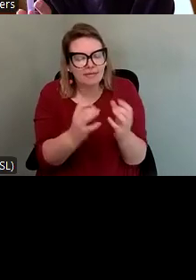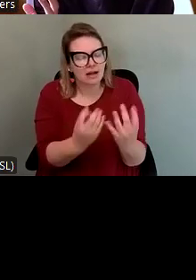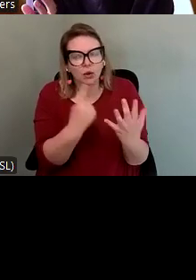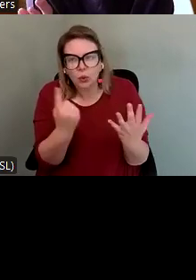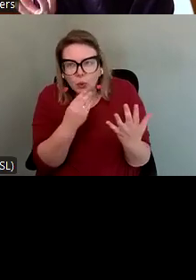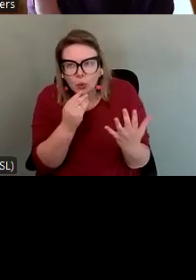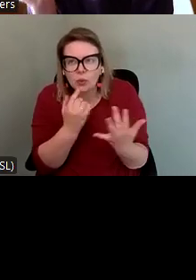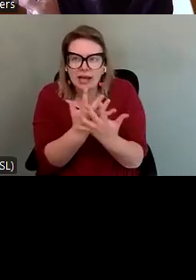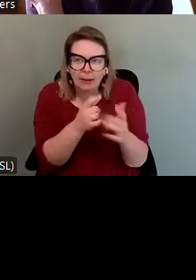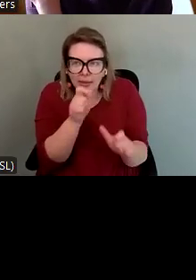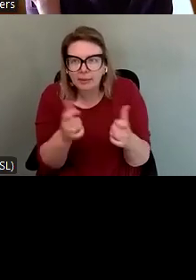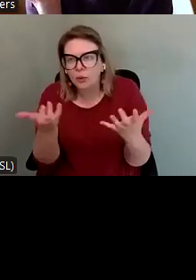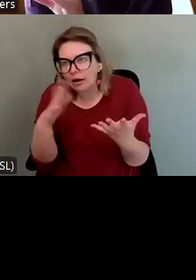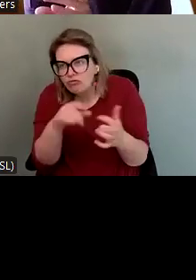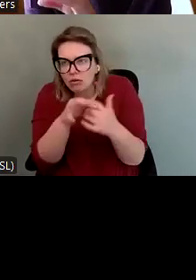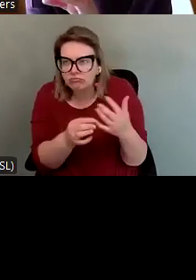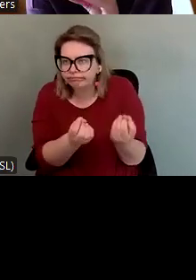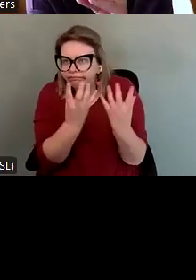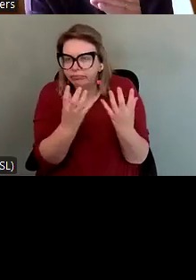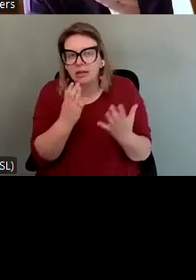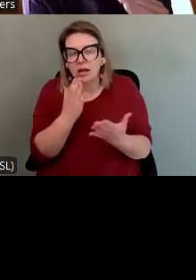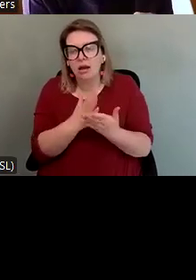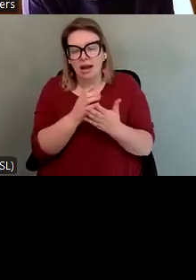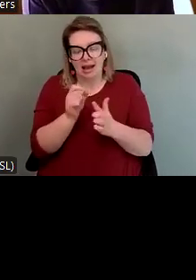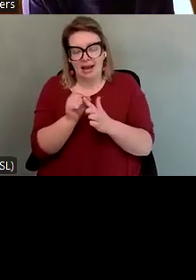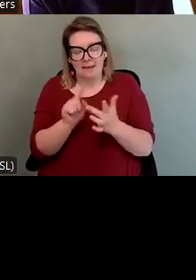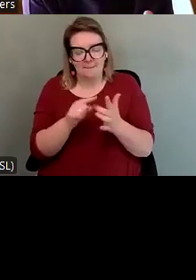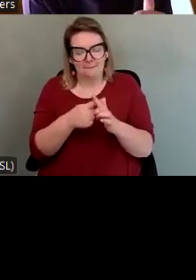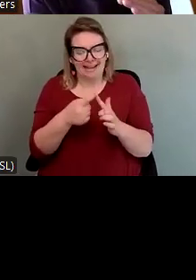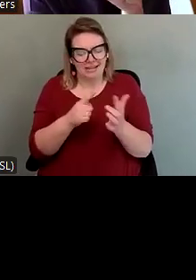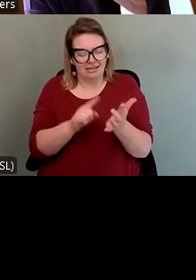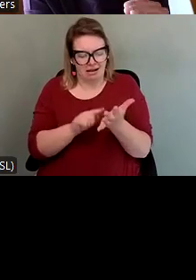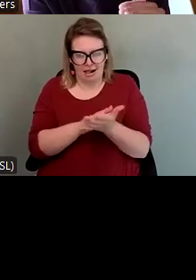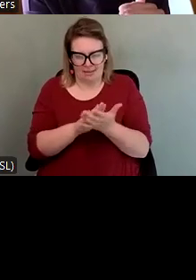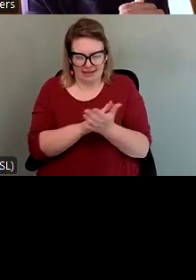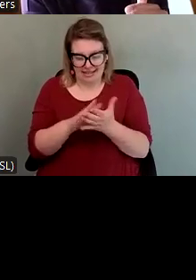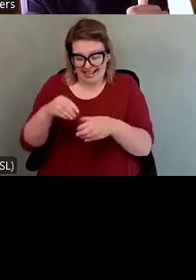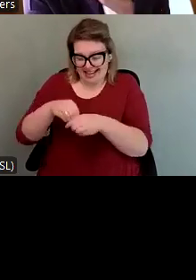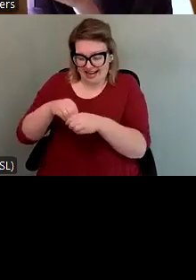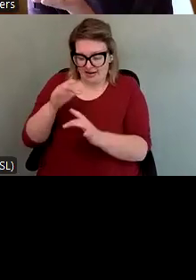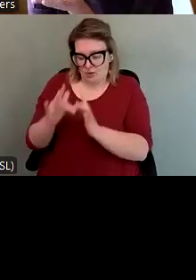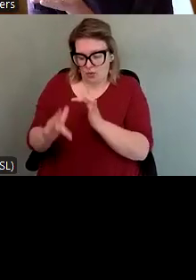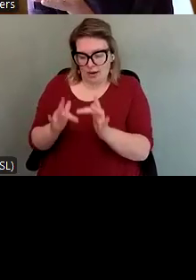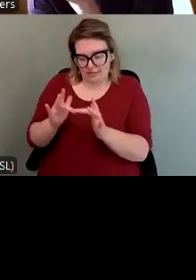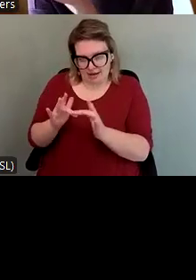Essentially, they are a little block of script that runs on your website, and it passes information from your website about